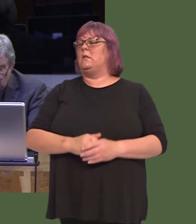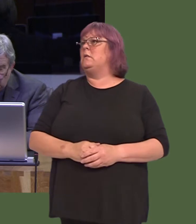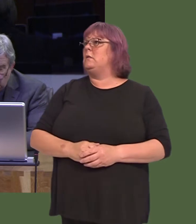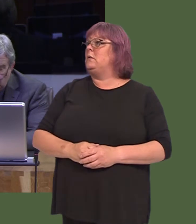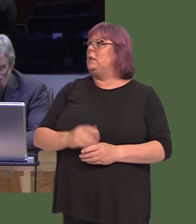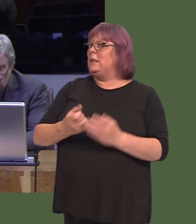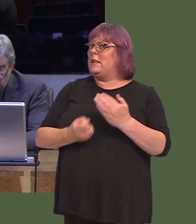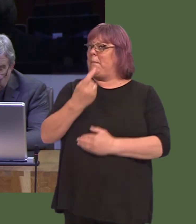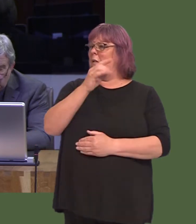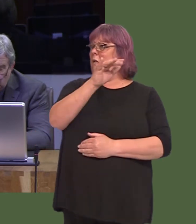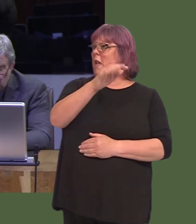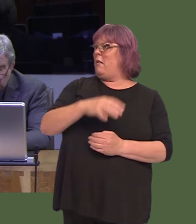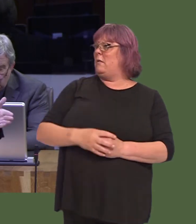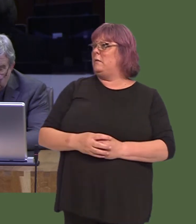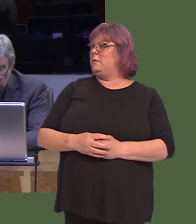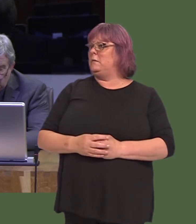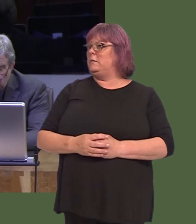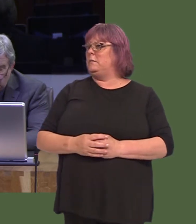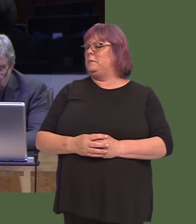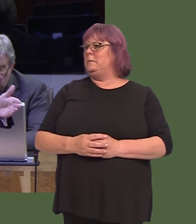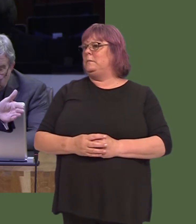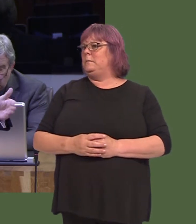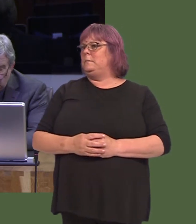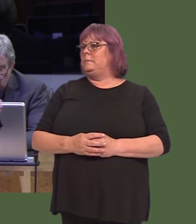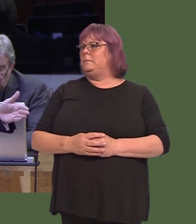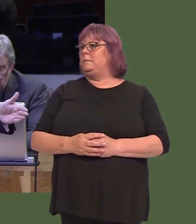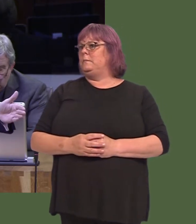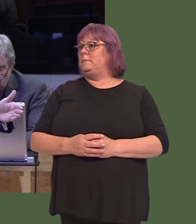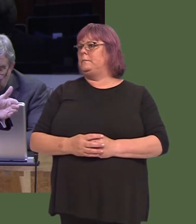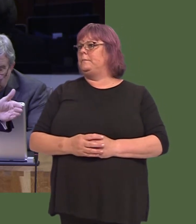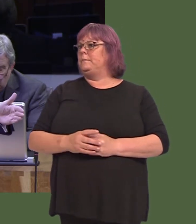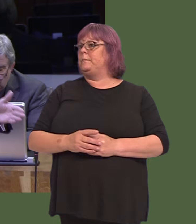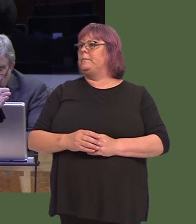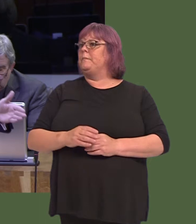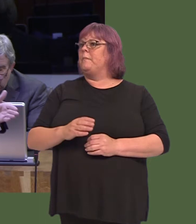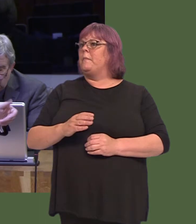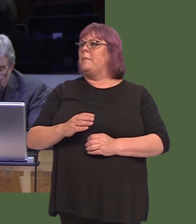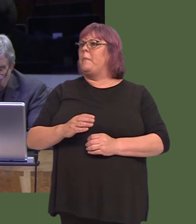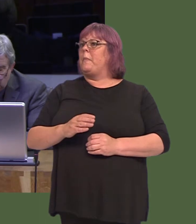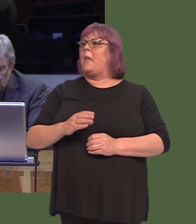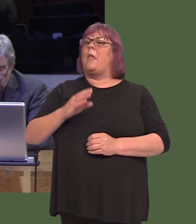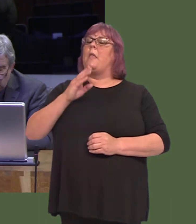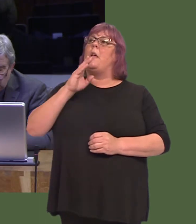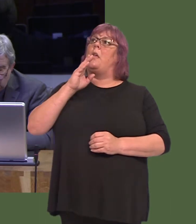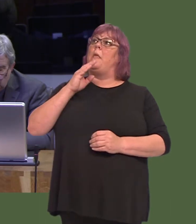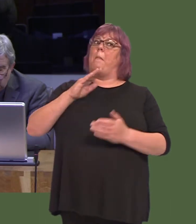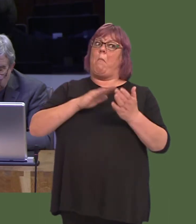This happened in Glangwili, with a young mother being taken from Withybush to Glangwili.